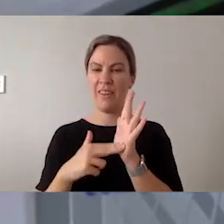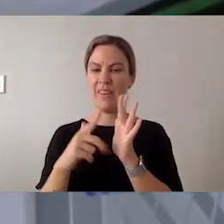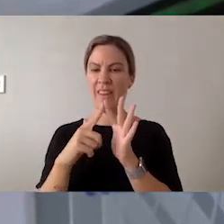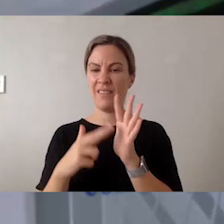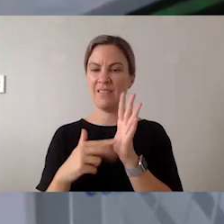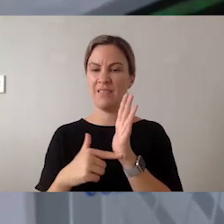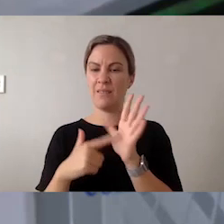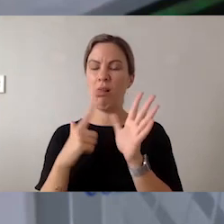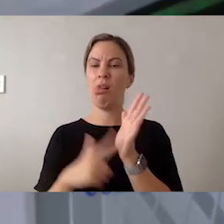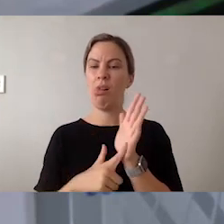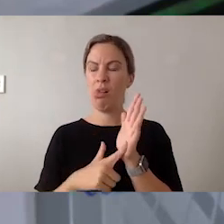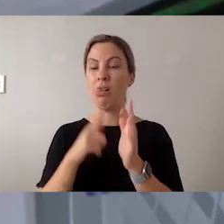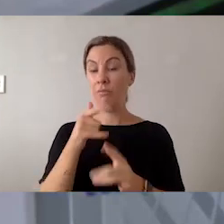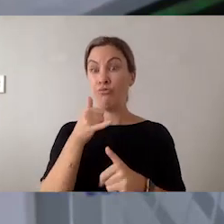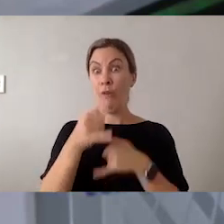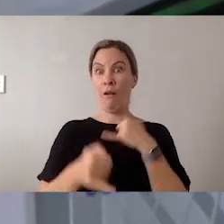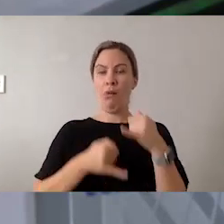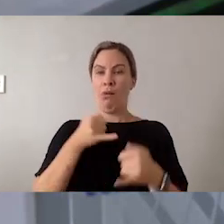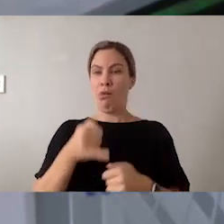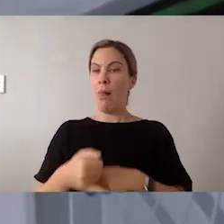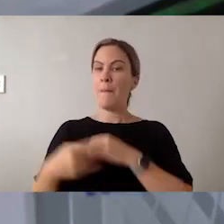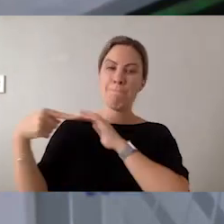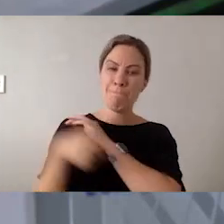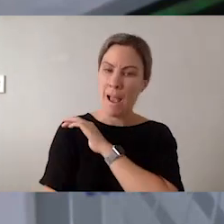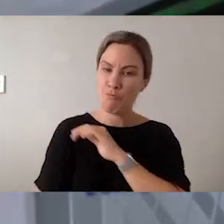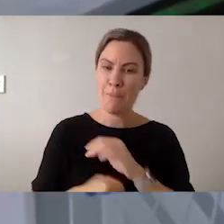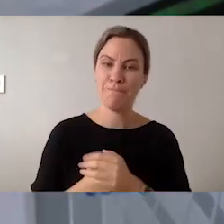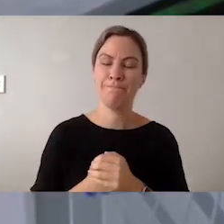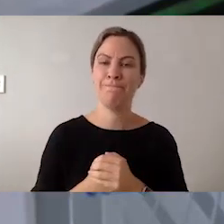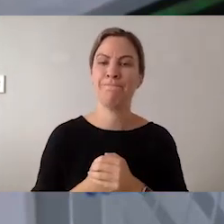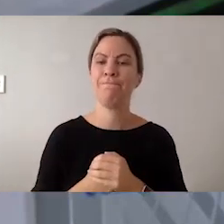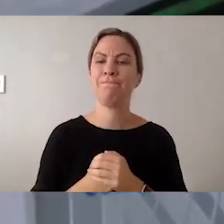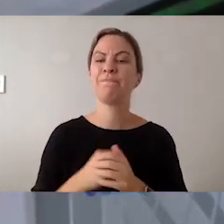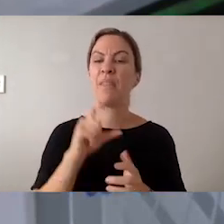their second bankruptcy. The CEO at the time had armed bodyguards who